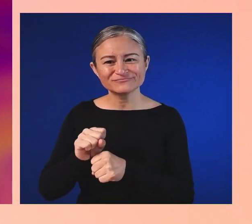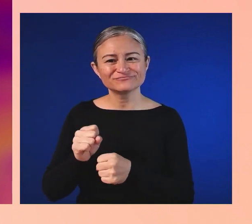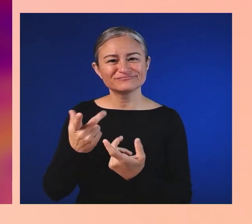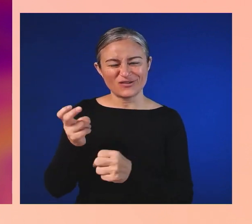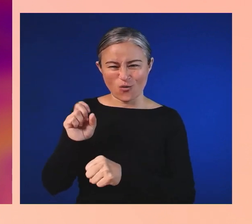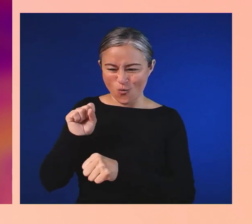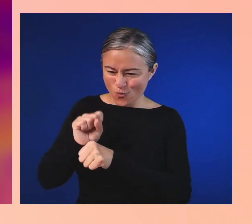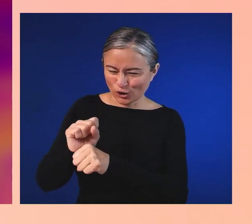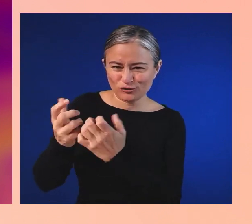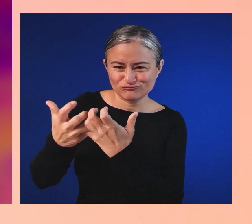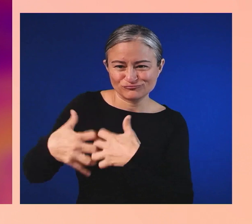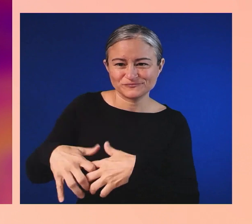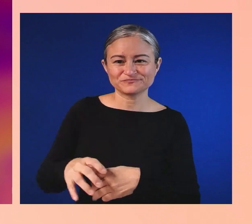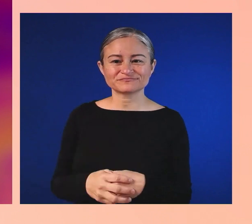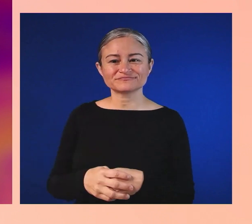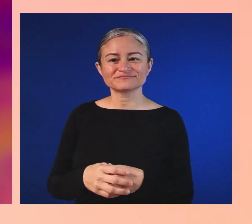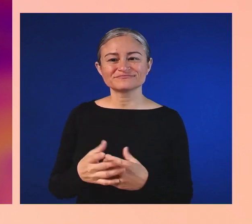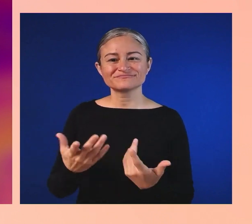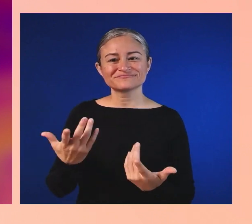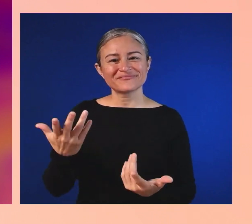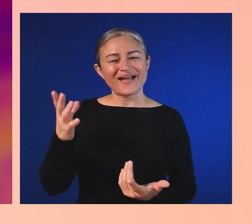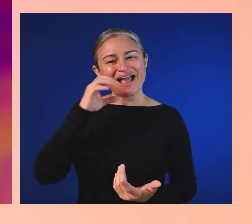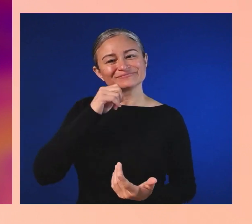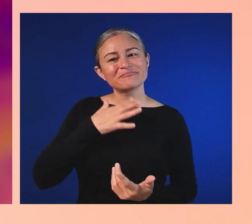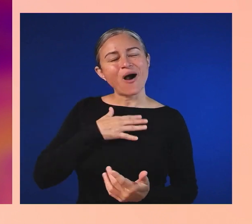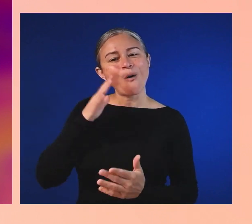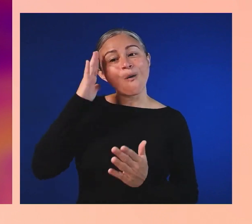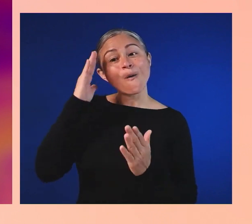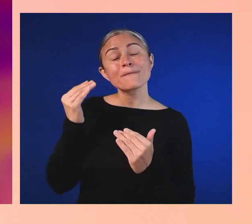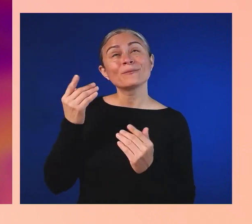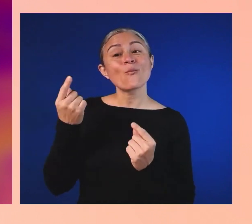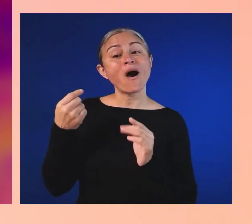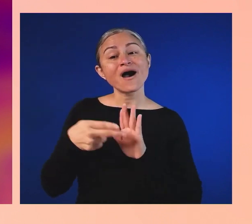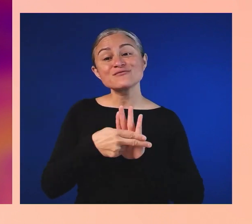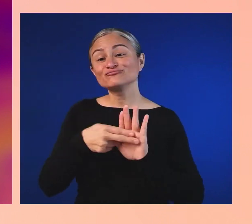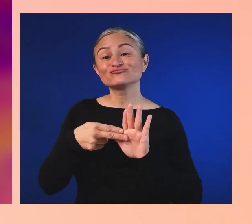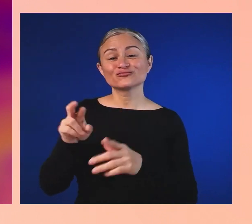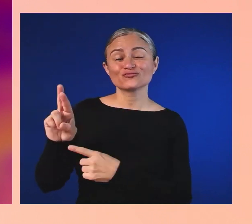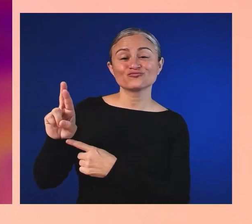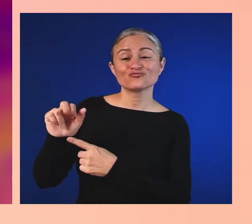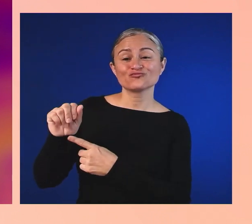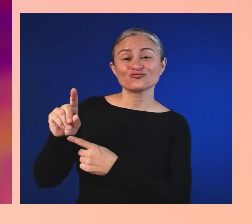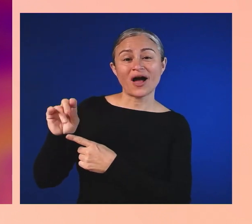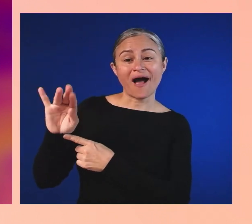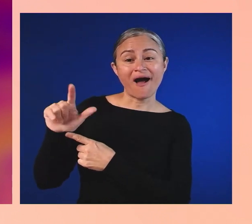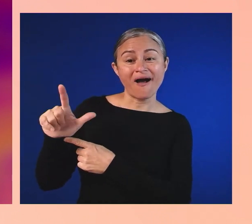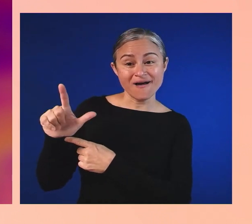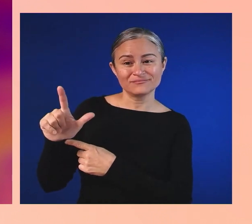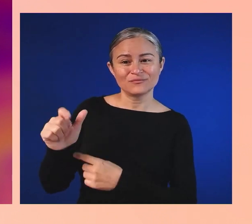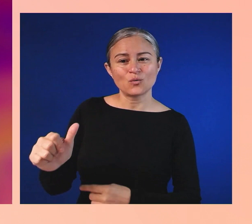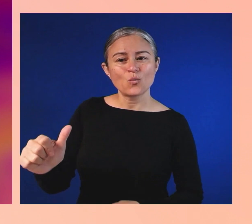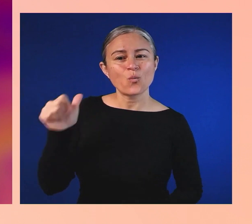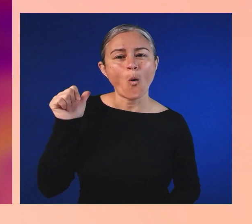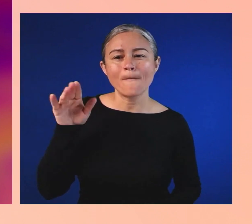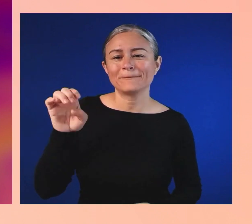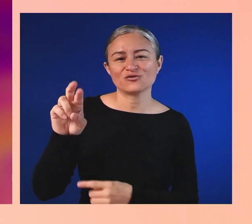radical today won't be radical tomorrow. I like that. Yeah, no, I agree